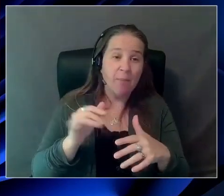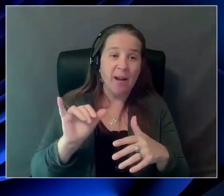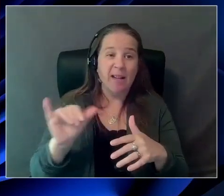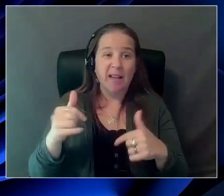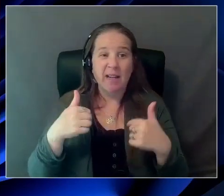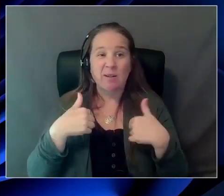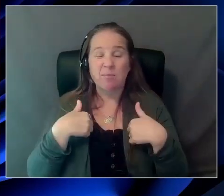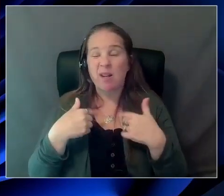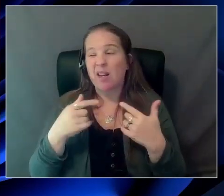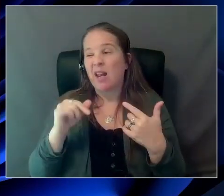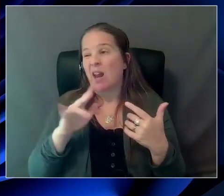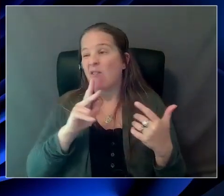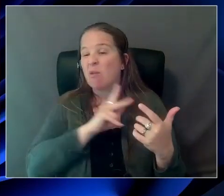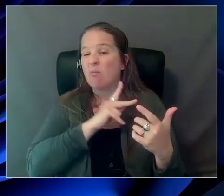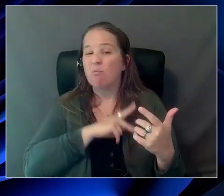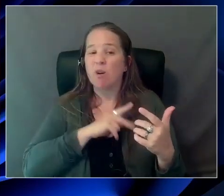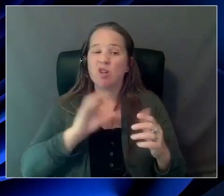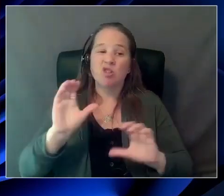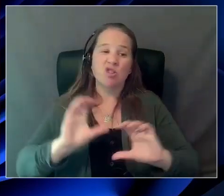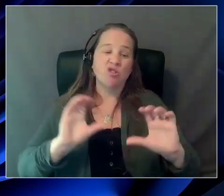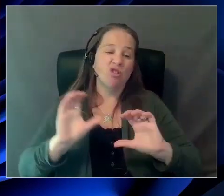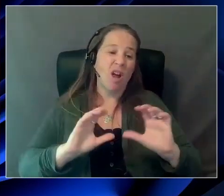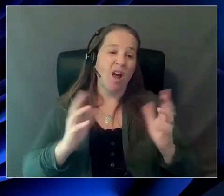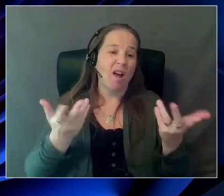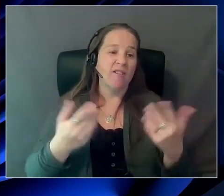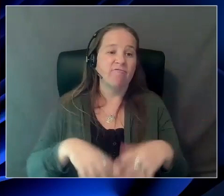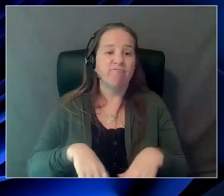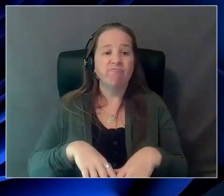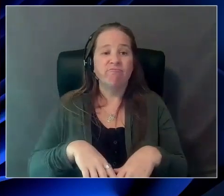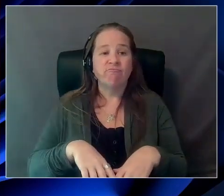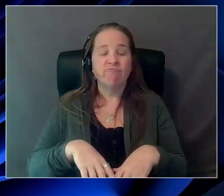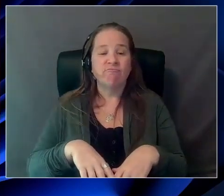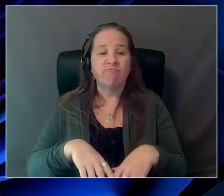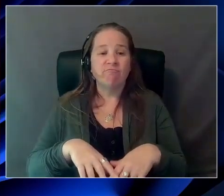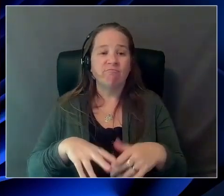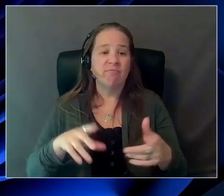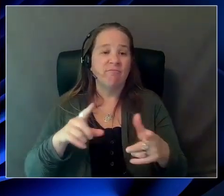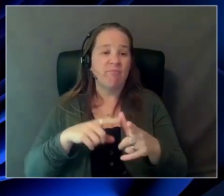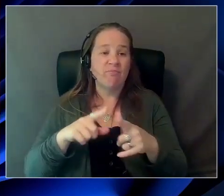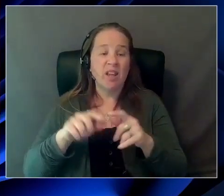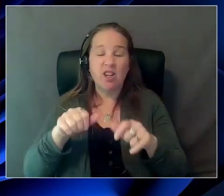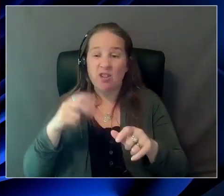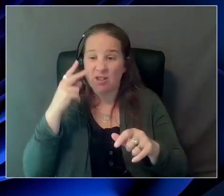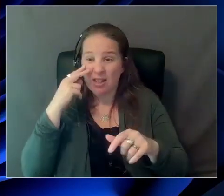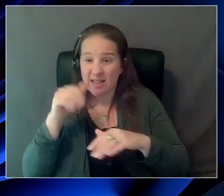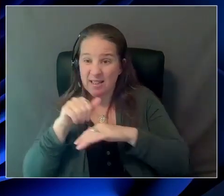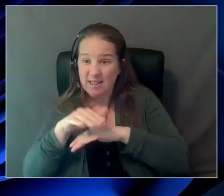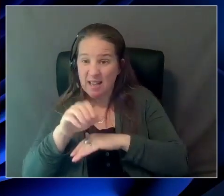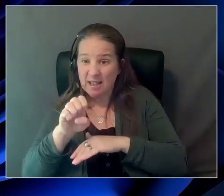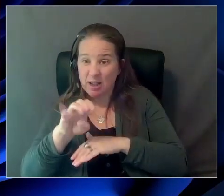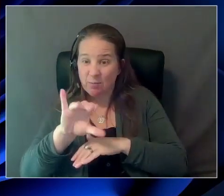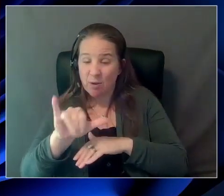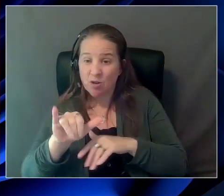like myself when I'm just doing personal chats and then you can send emojis. But also you can hear people's